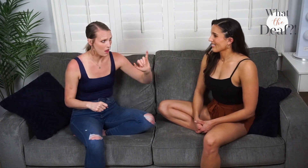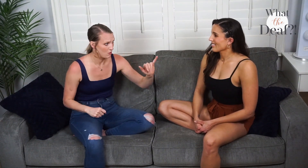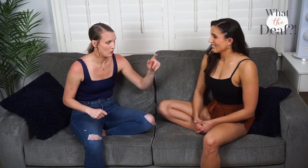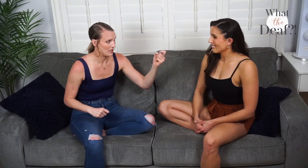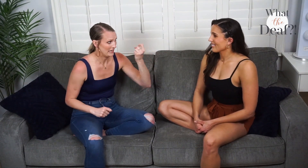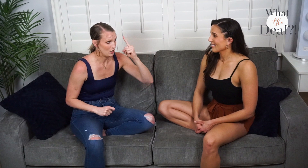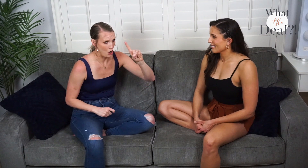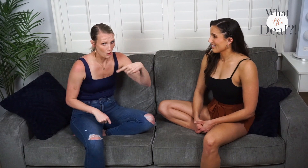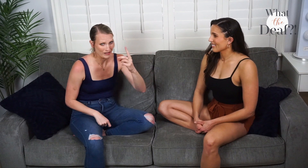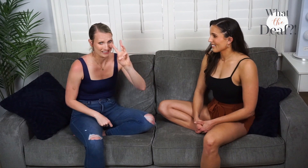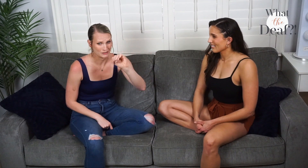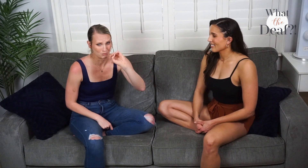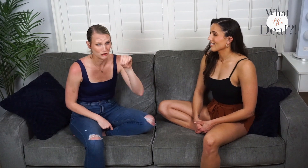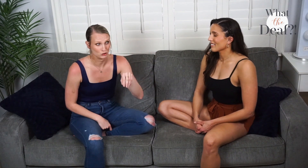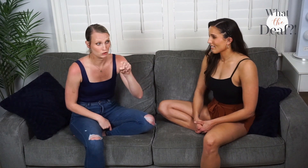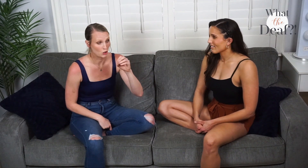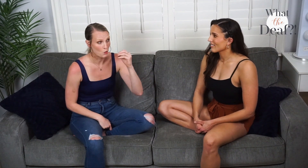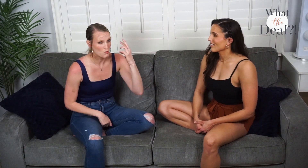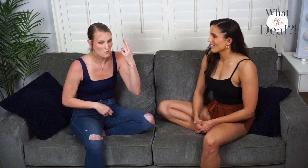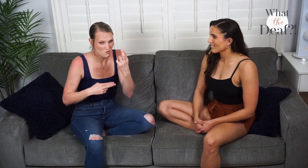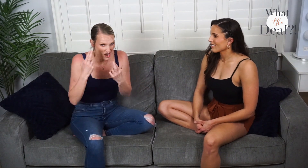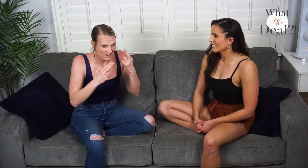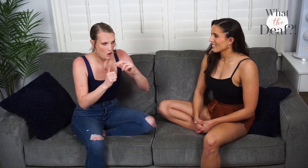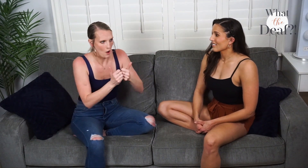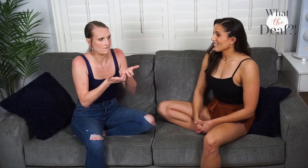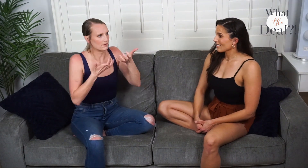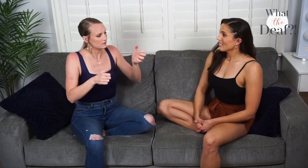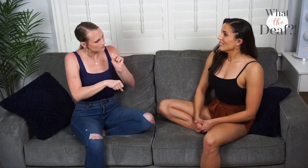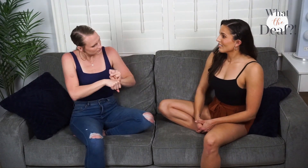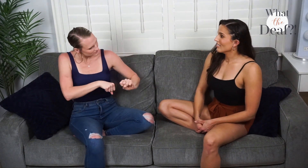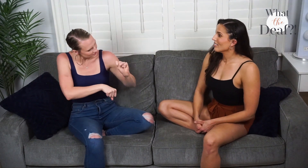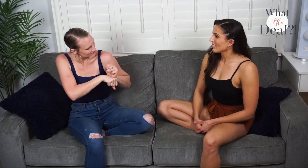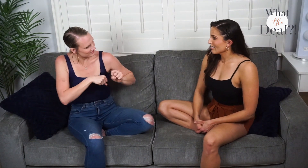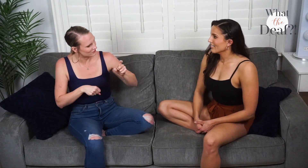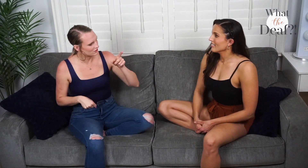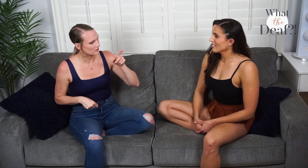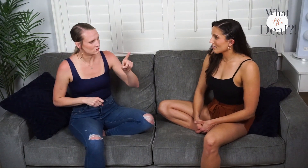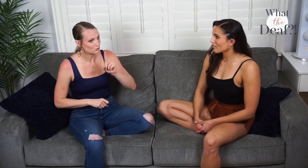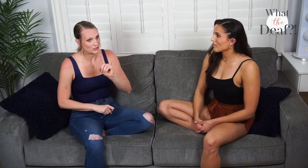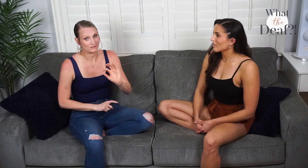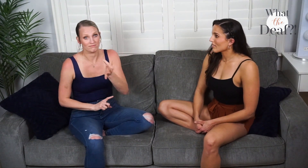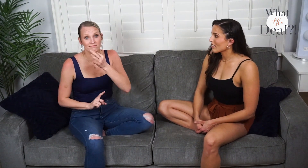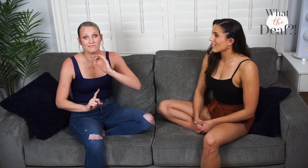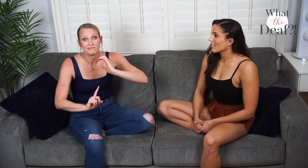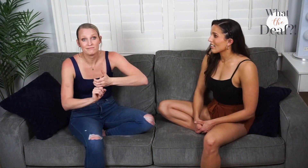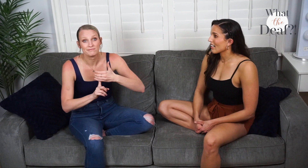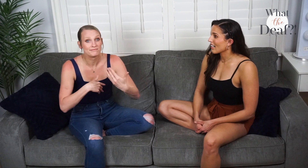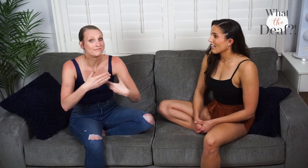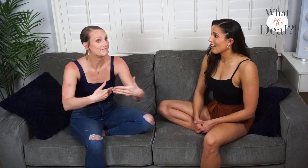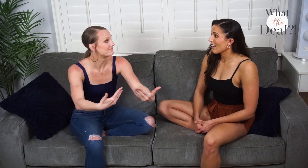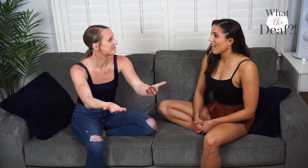and yet you can only understand 60%. So the things that they realized and how much work you had to do and how you just went with it